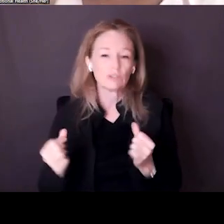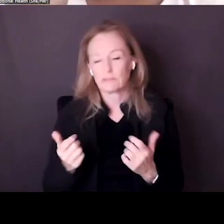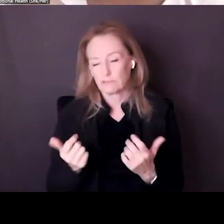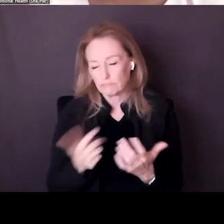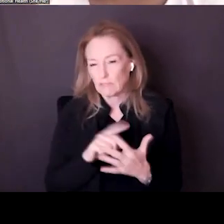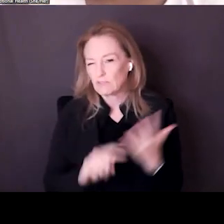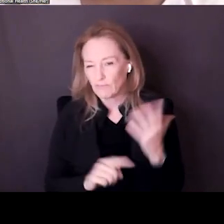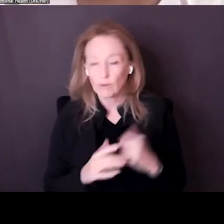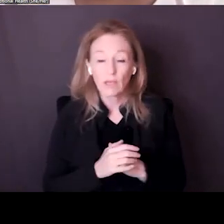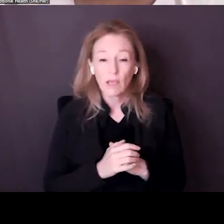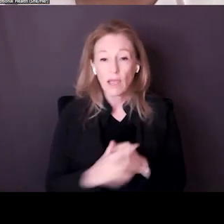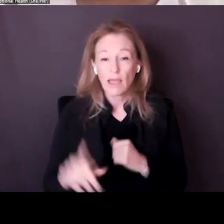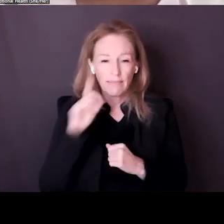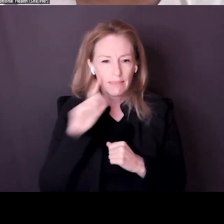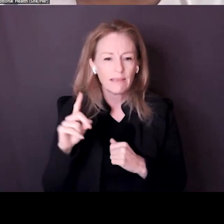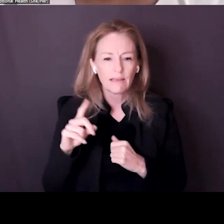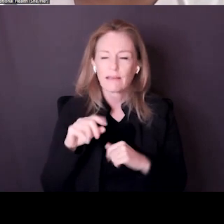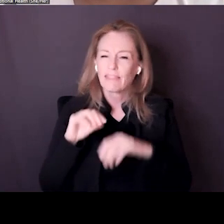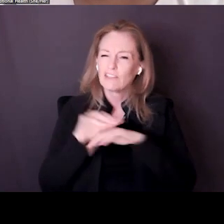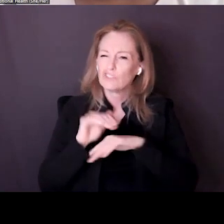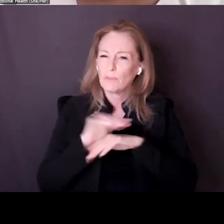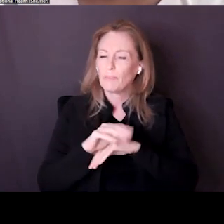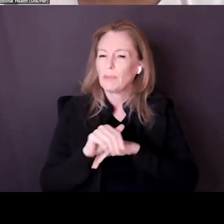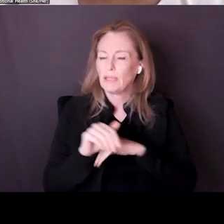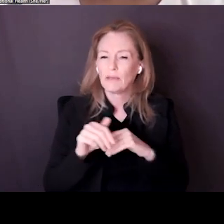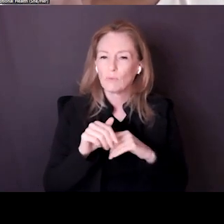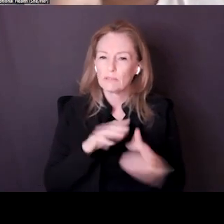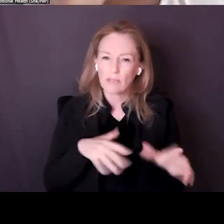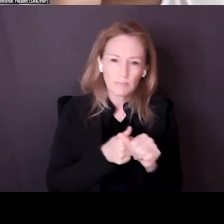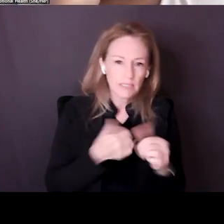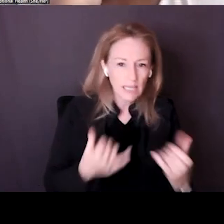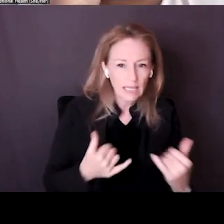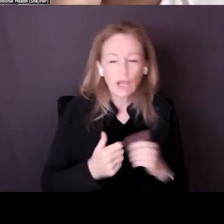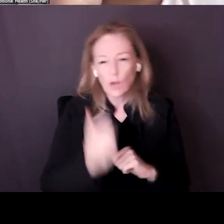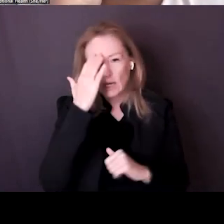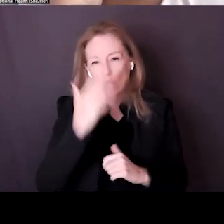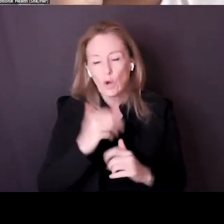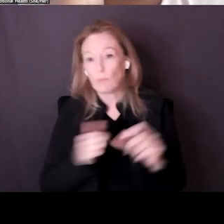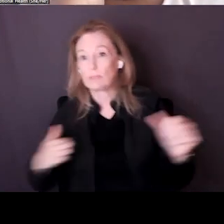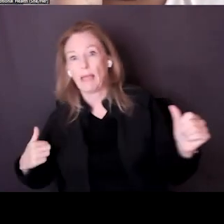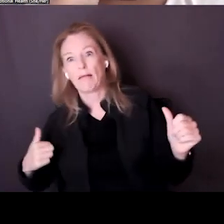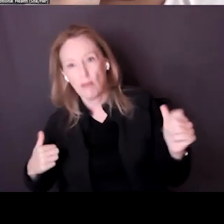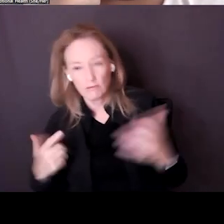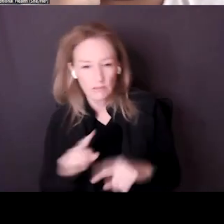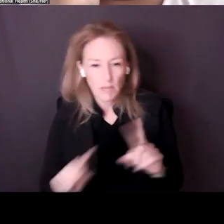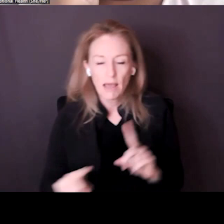IS UP TO DATE. I KNOW FOLKS HAD ISSUES WITH THE BACKLOG. I HEAR THAT THINGS ARE GETTING OUT SO MAKE SURE THAT YOU PUT YOUR ORDER